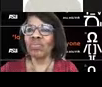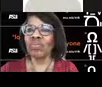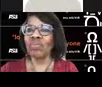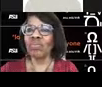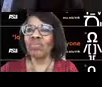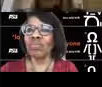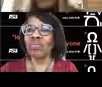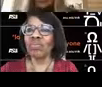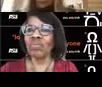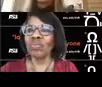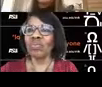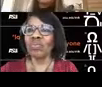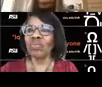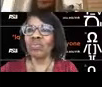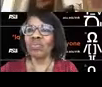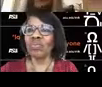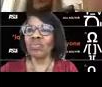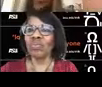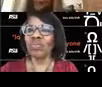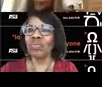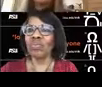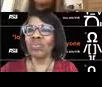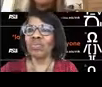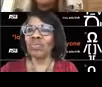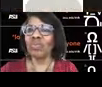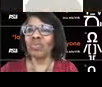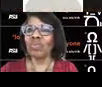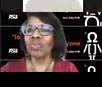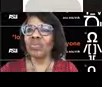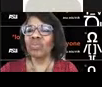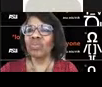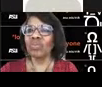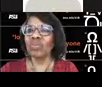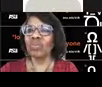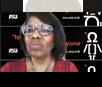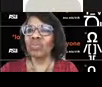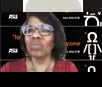And so what I wanna do is just take two seconds to give you the flow of things here.